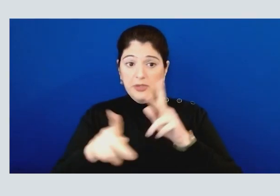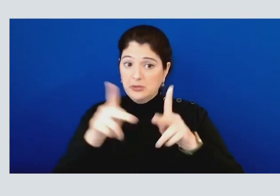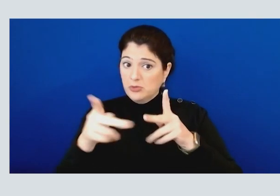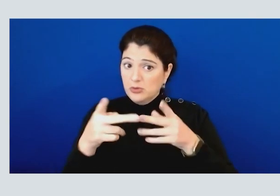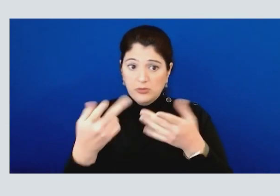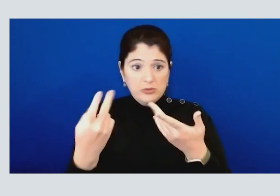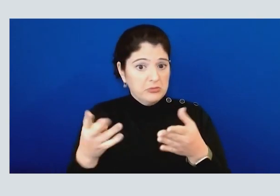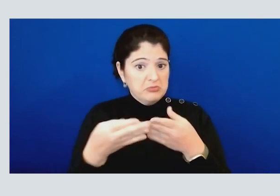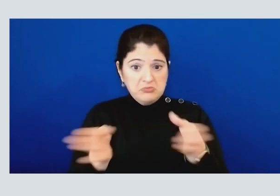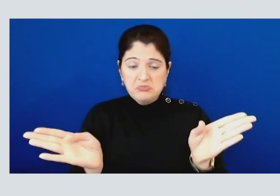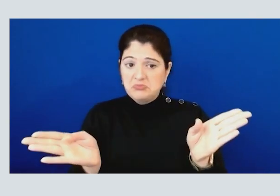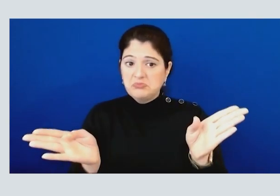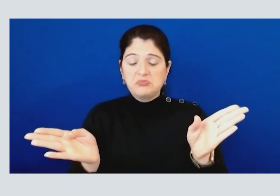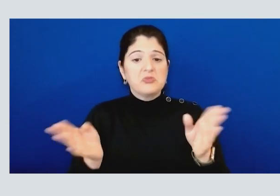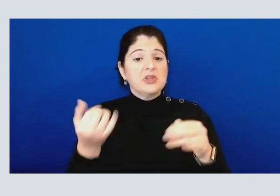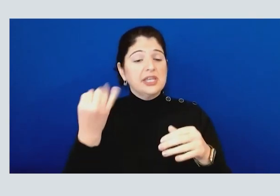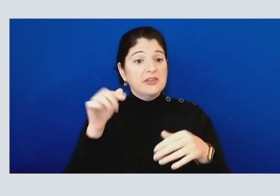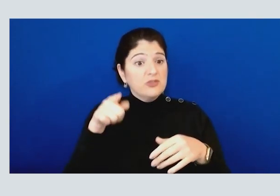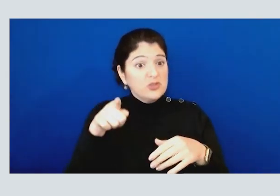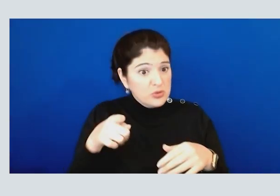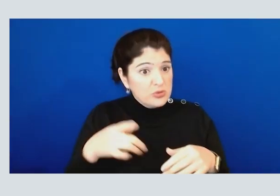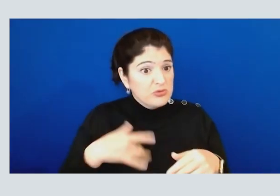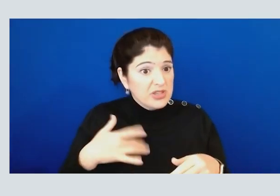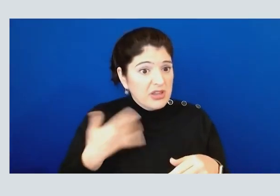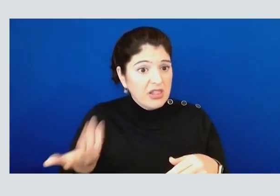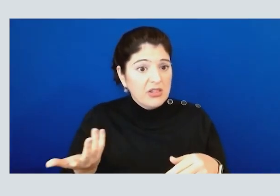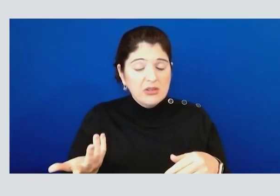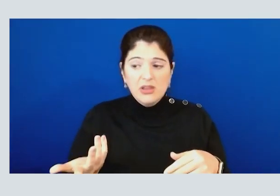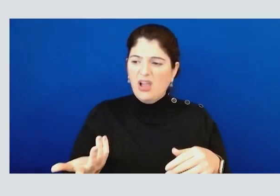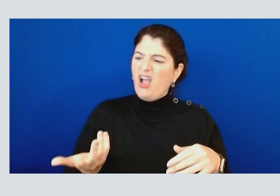If you or someone you know feel that you have not been provided